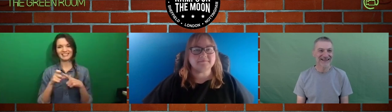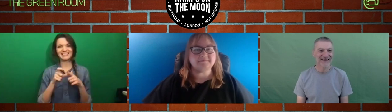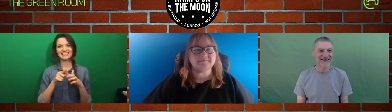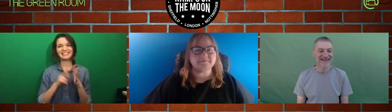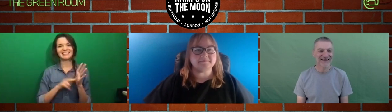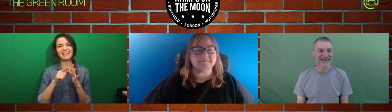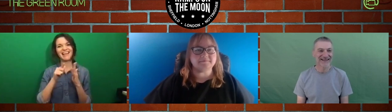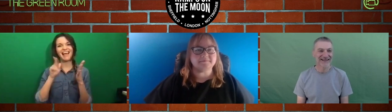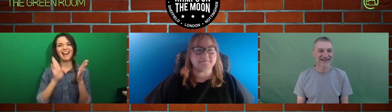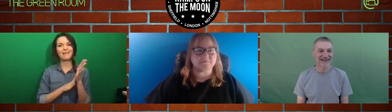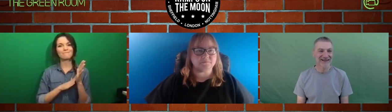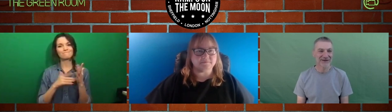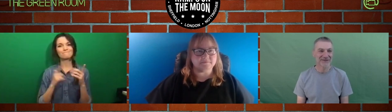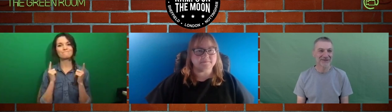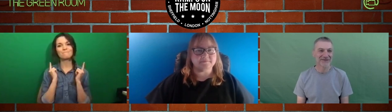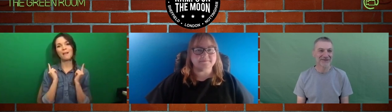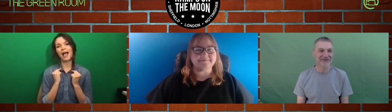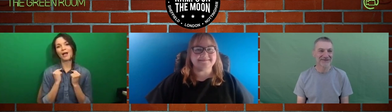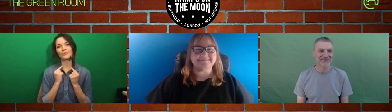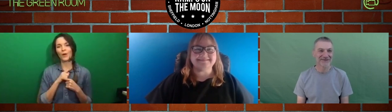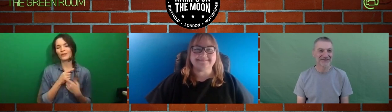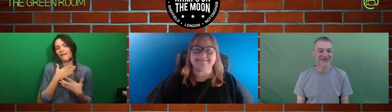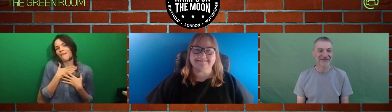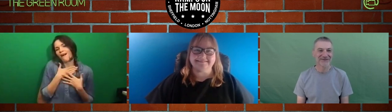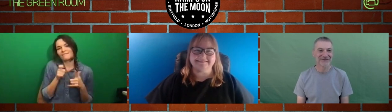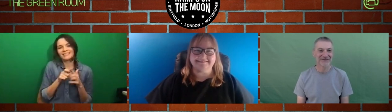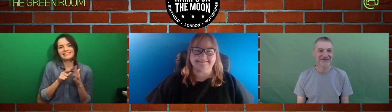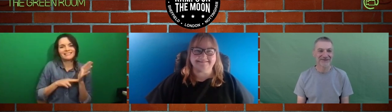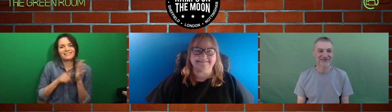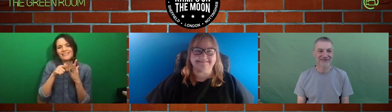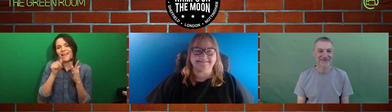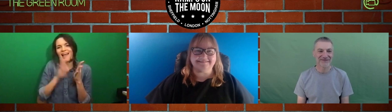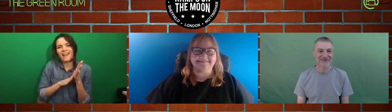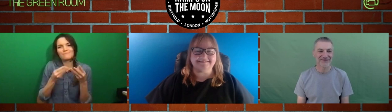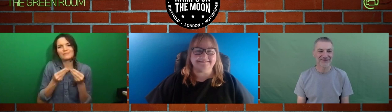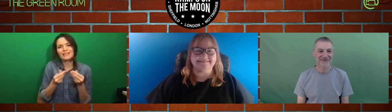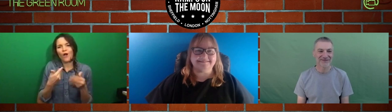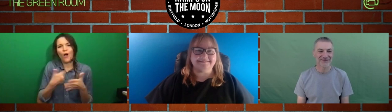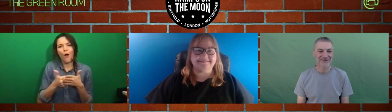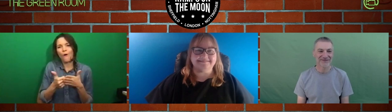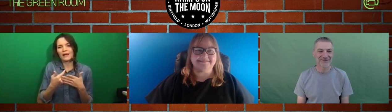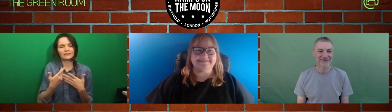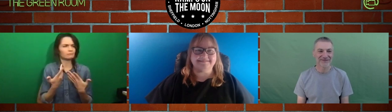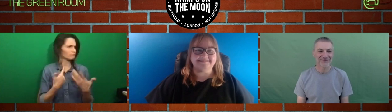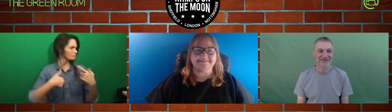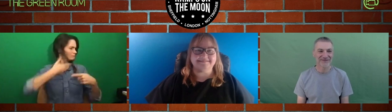blouse because I love denim. I'm always wearing denim and you find me in my lounge today.